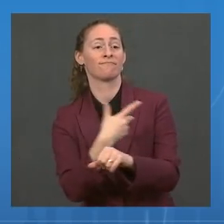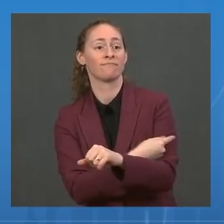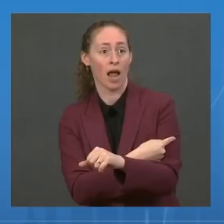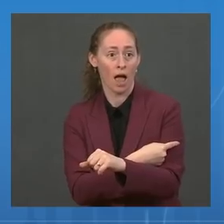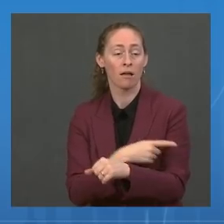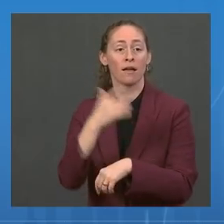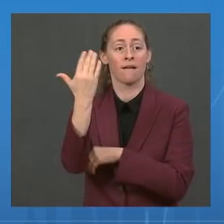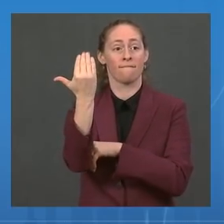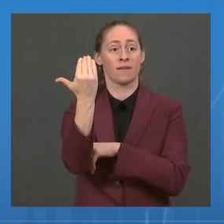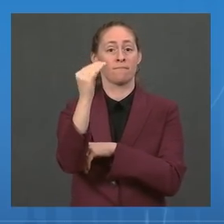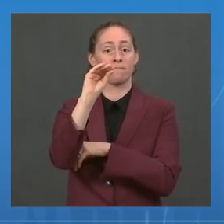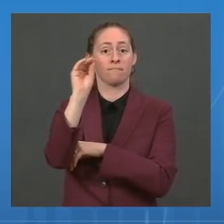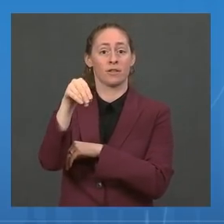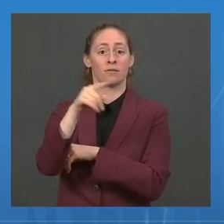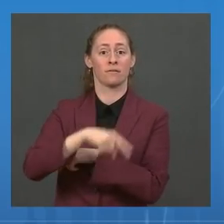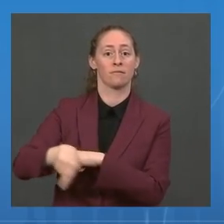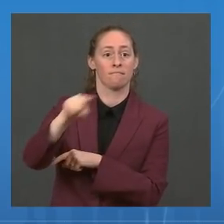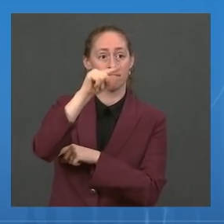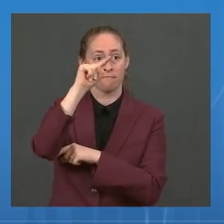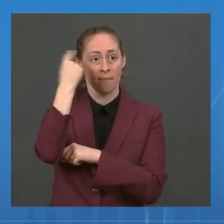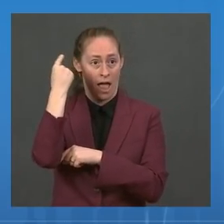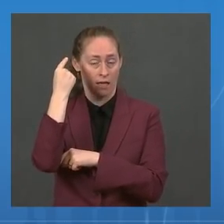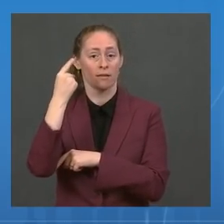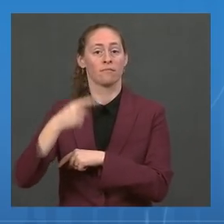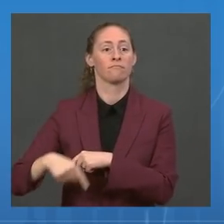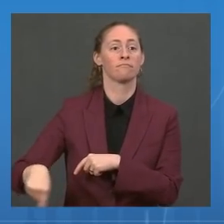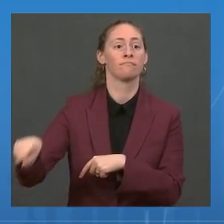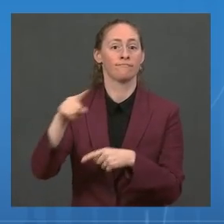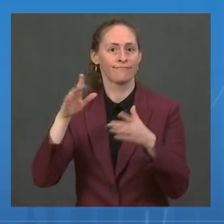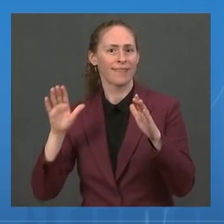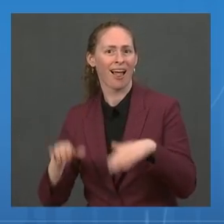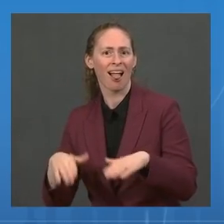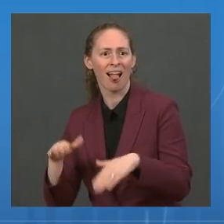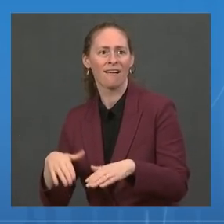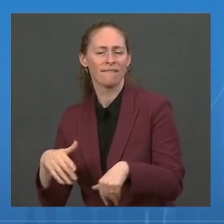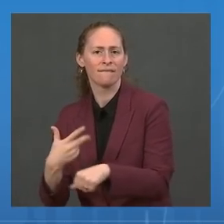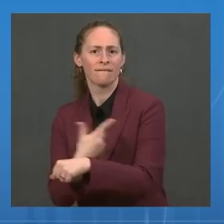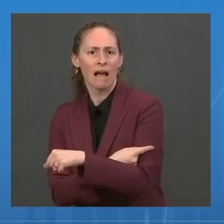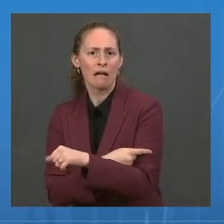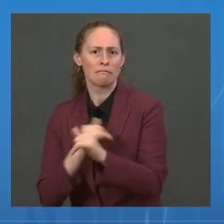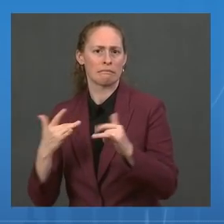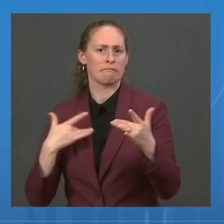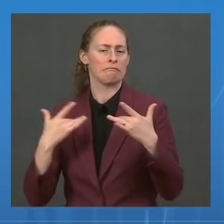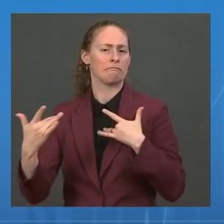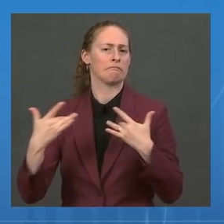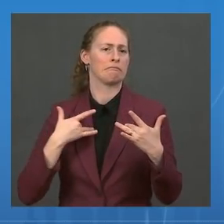I want to reinforce that these vaccines are safe and effective, including during pregnancy.